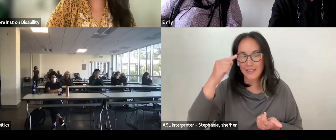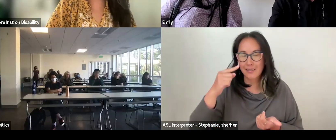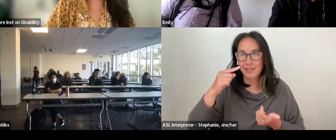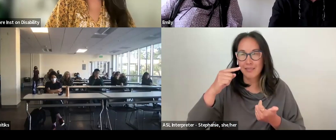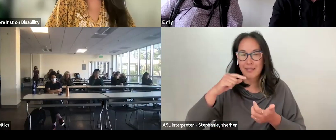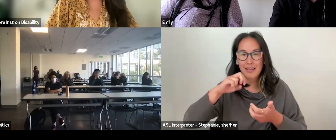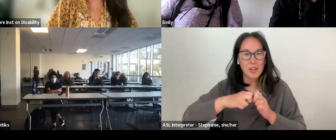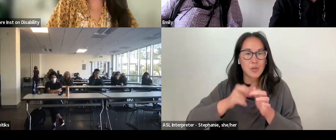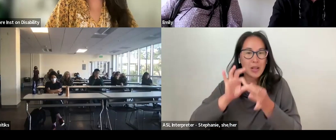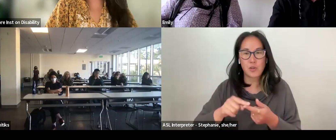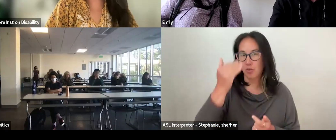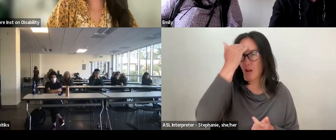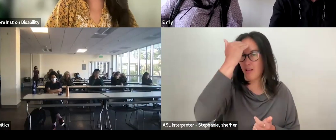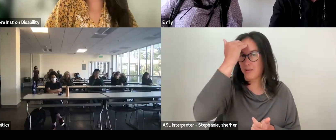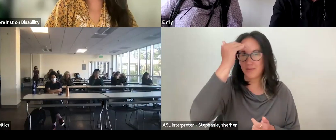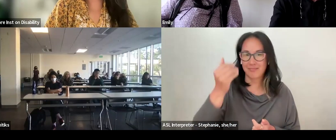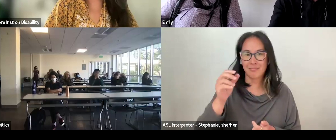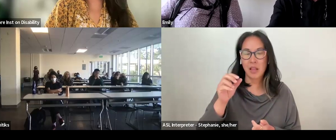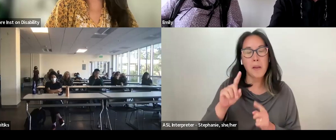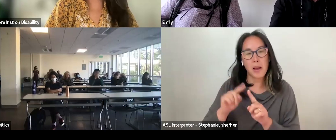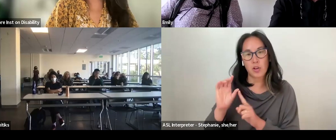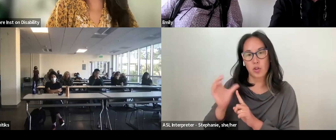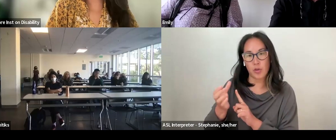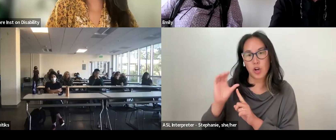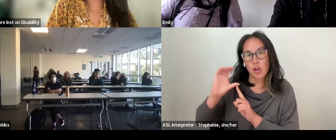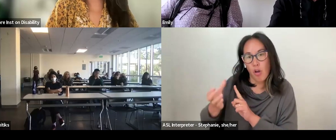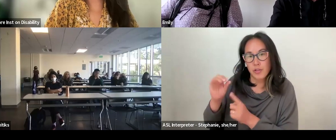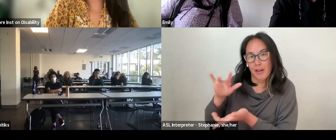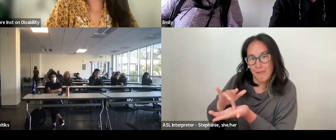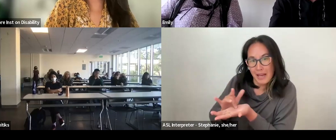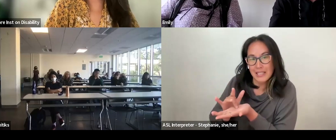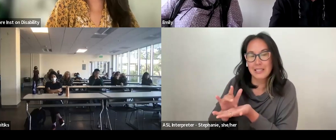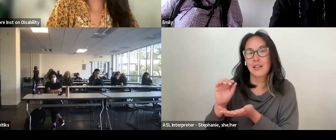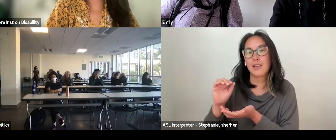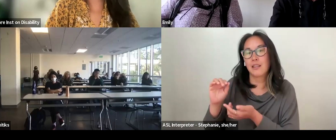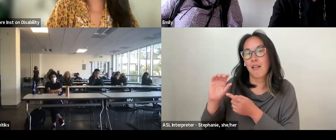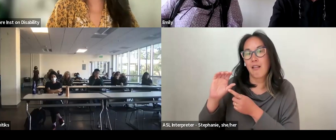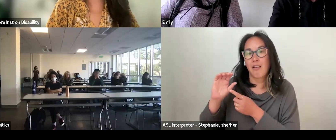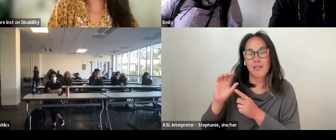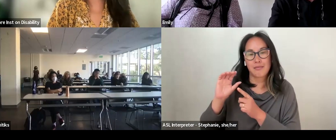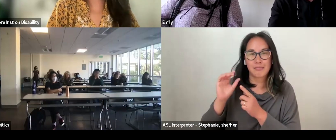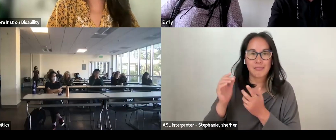I think it's an issue of the culture of medicine on the wards. It's not a philosophical problem.